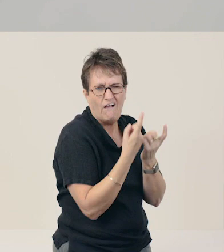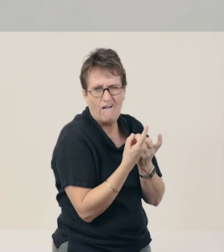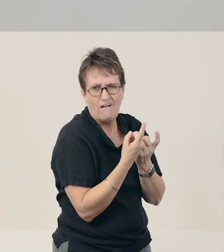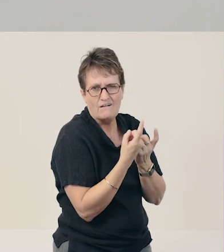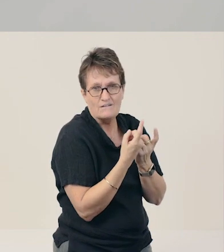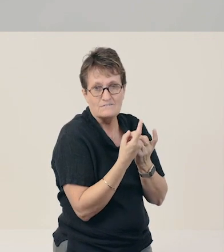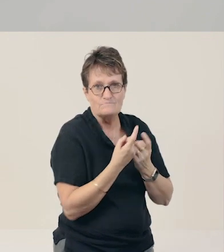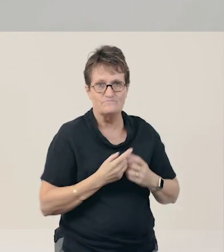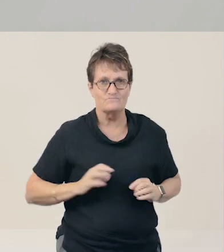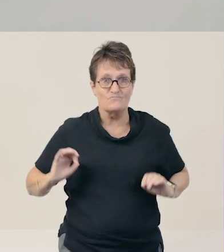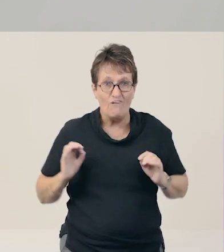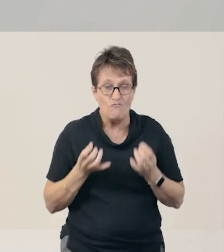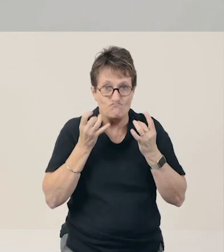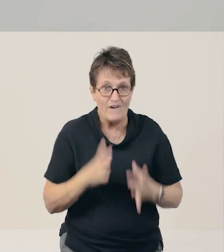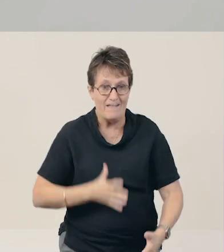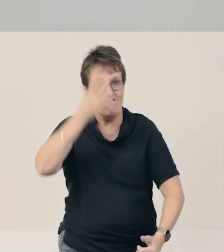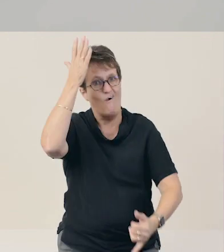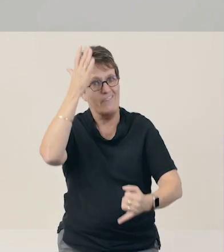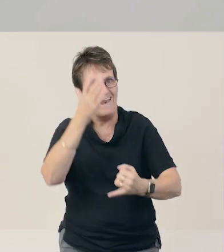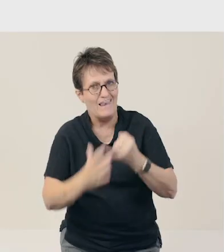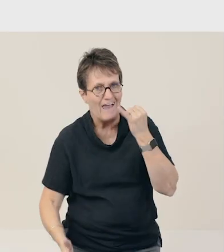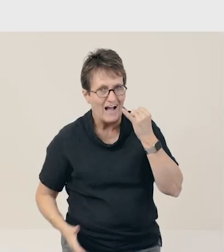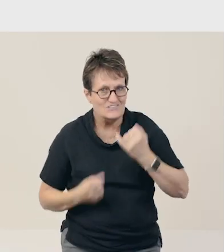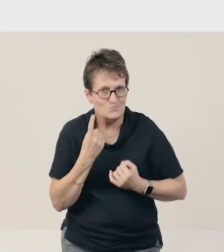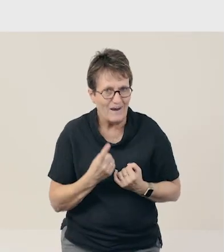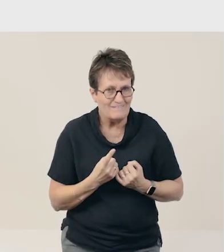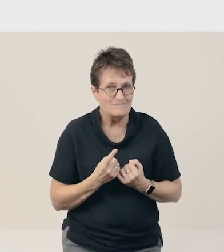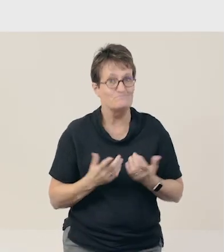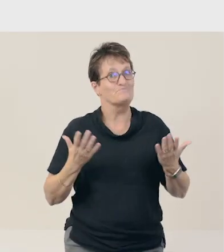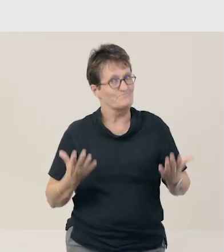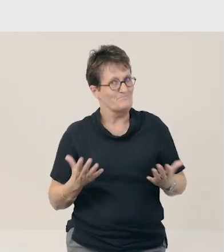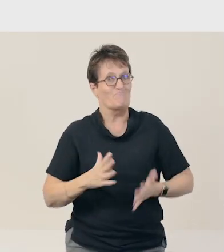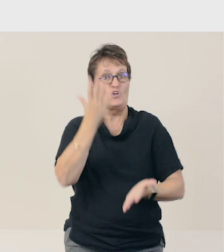Are you ready for our final quiz statement? All right, here we go.